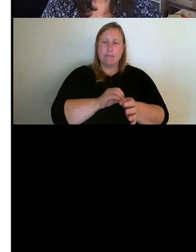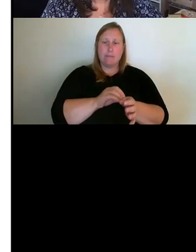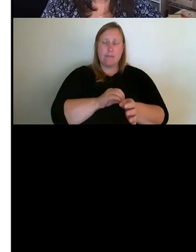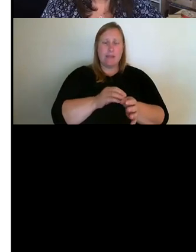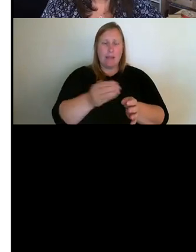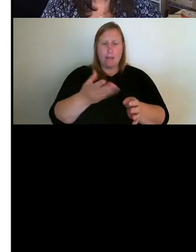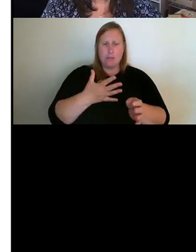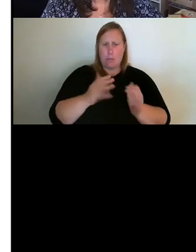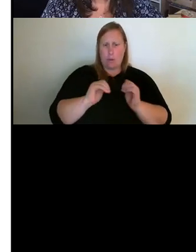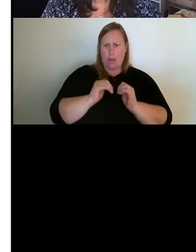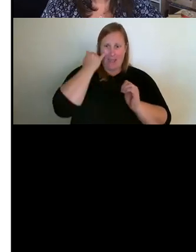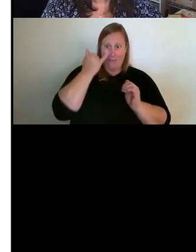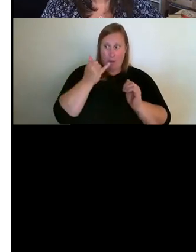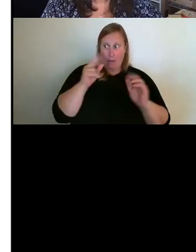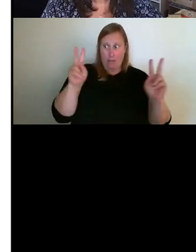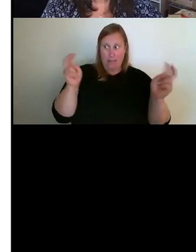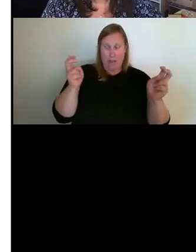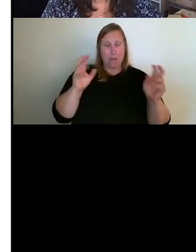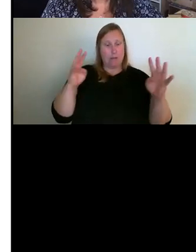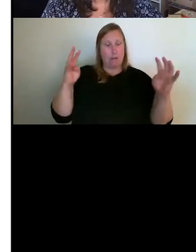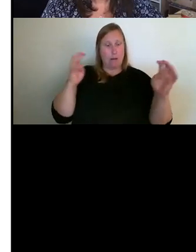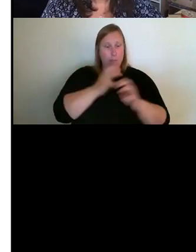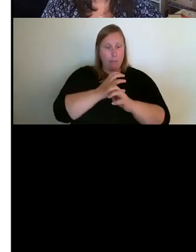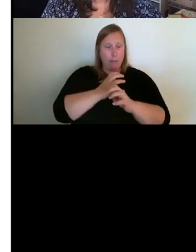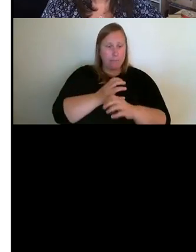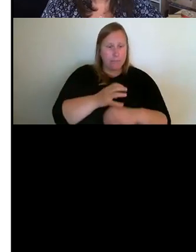I also am looking at the flesh Concade level so